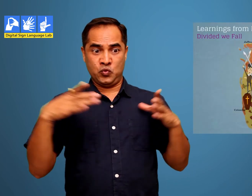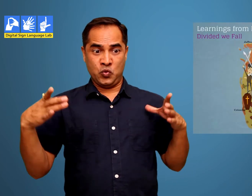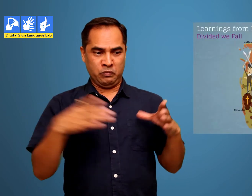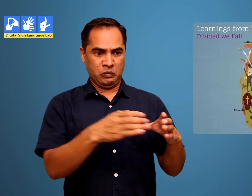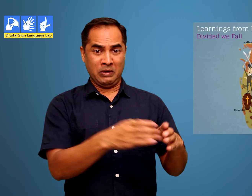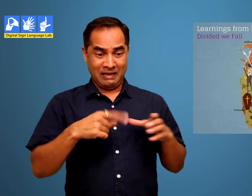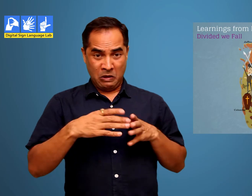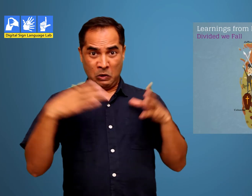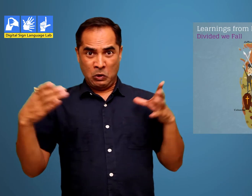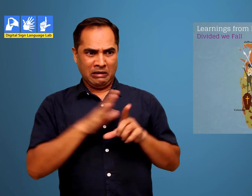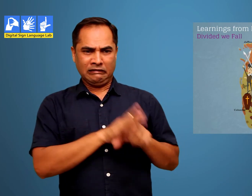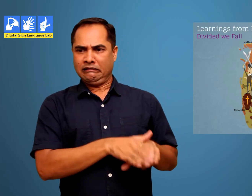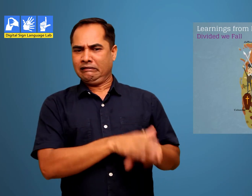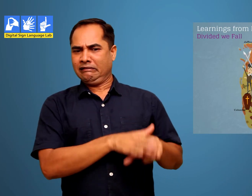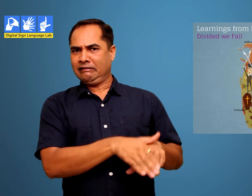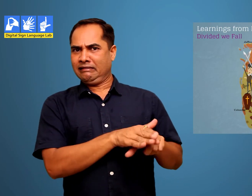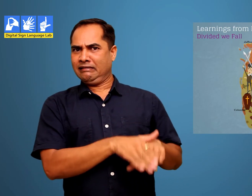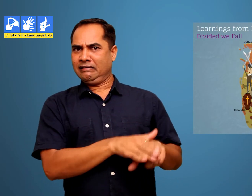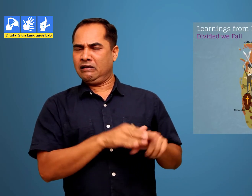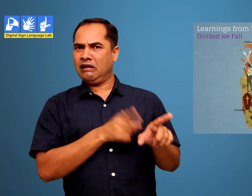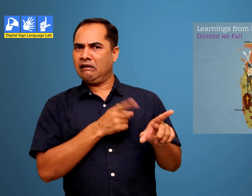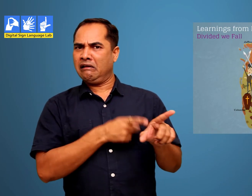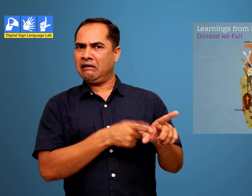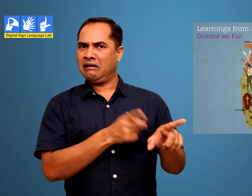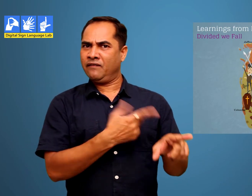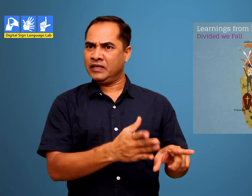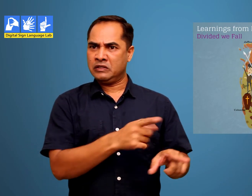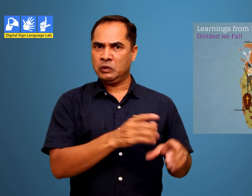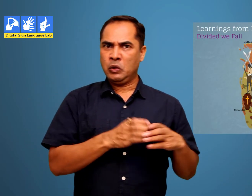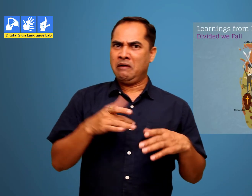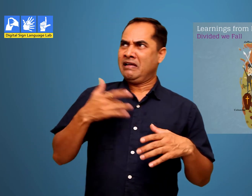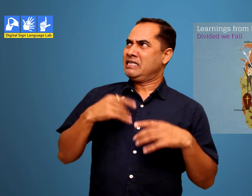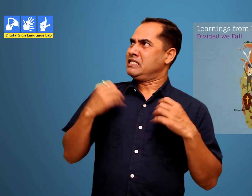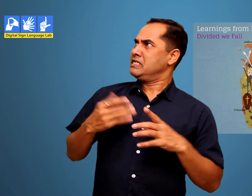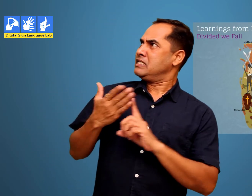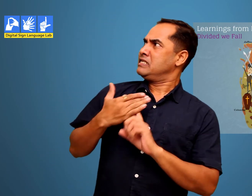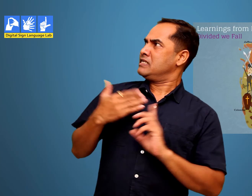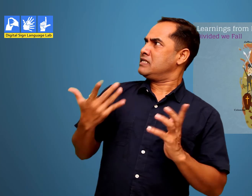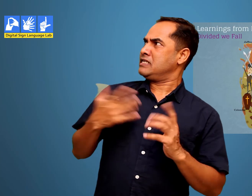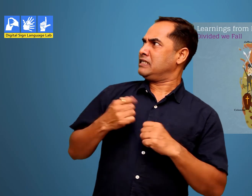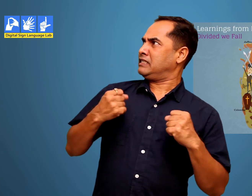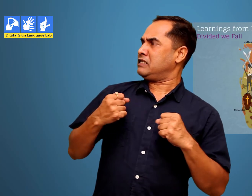impose its will on the minority and minority feels discriminated and